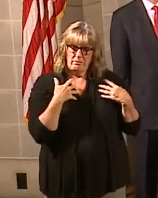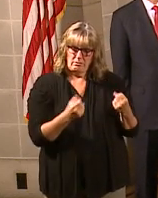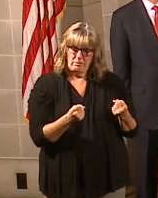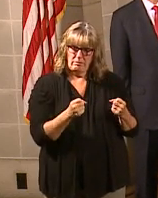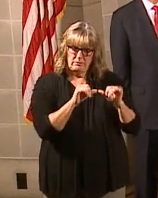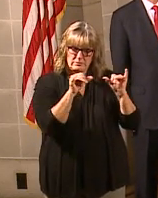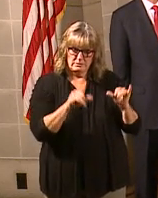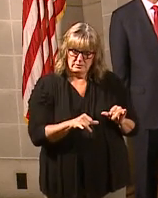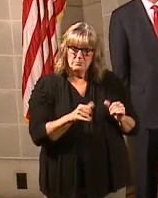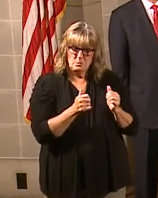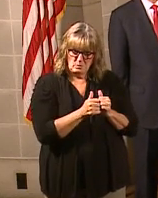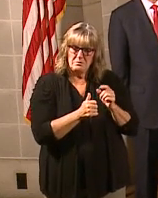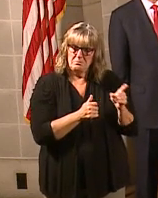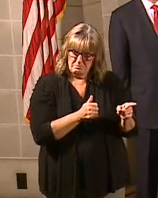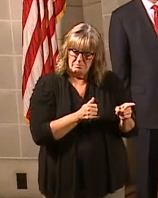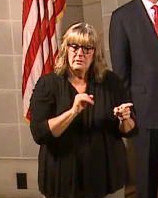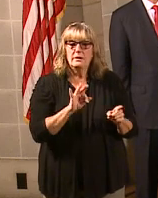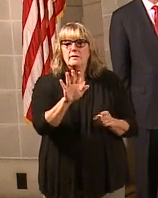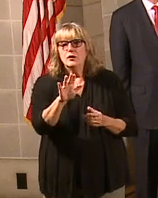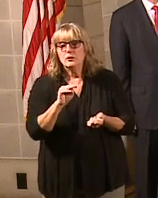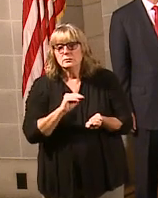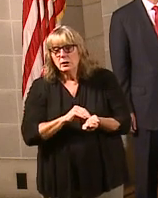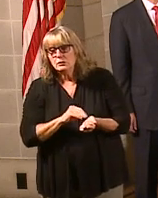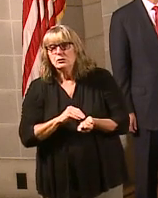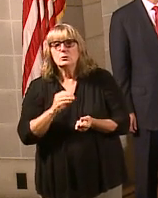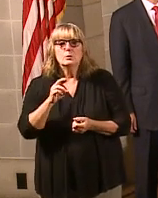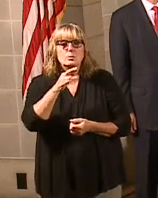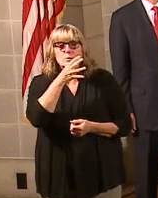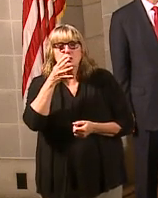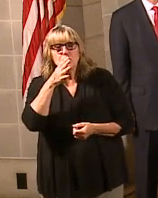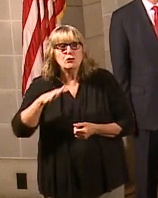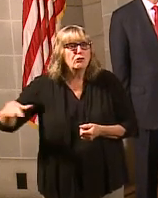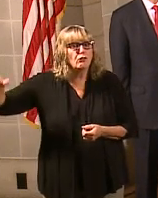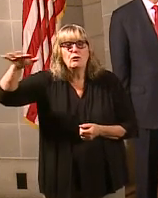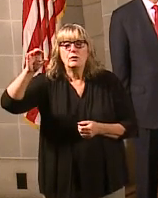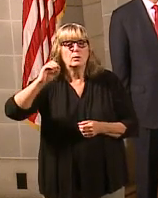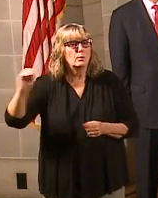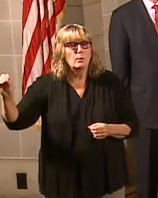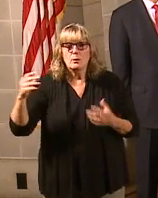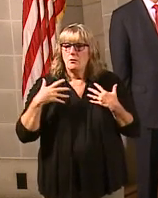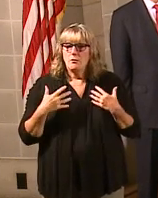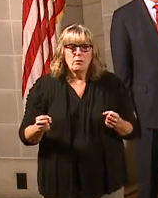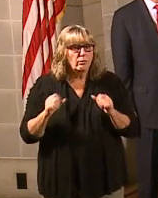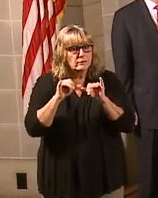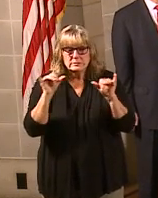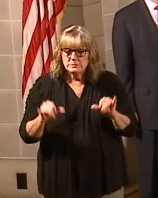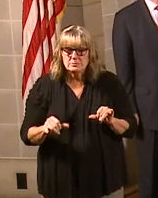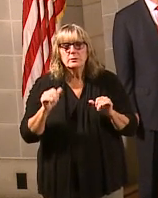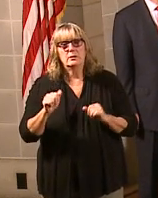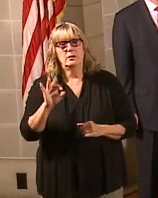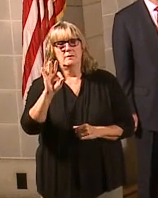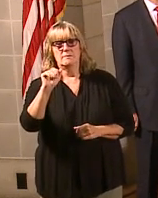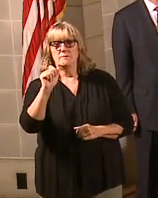SOMETIMES IT'S DONE IF YOU ARE AFFILIATED WITH THE HEALTH SYSTEM, THEY JUST DO IT THROUGH